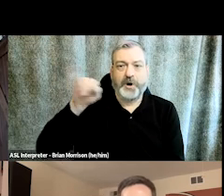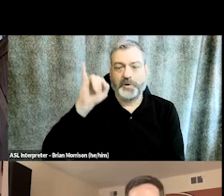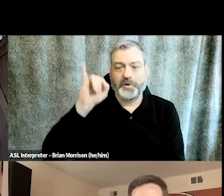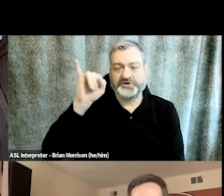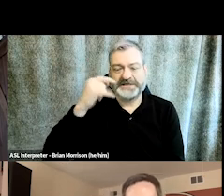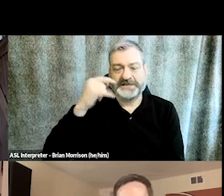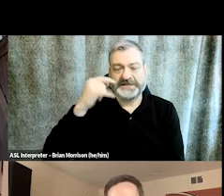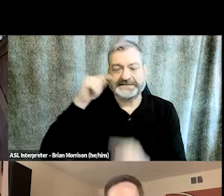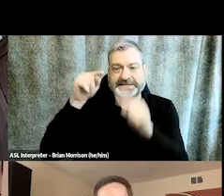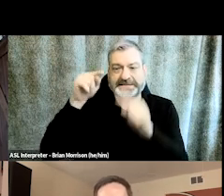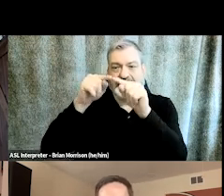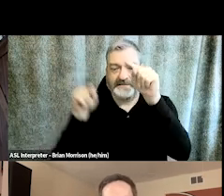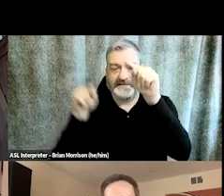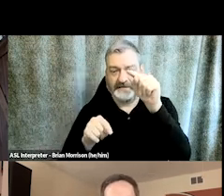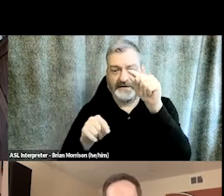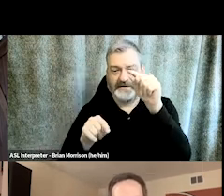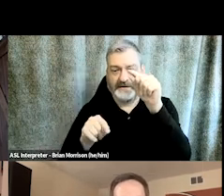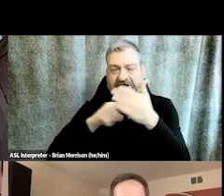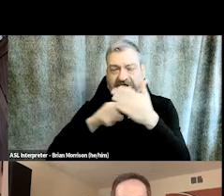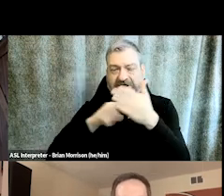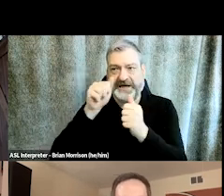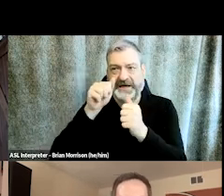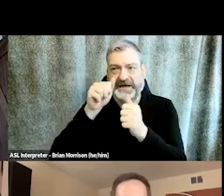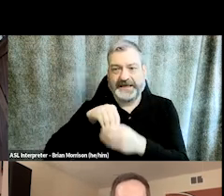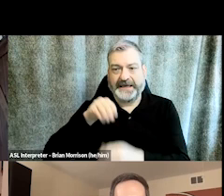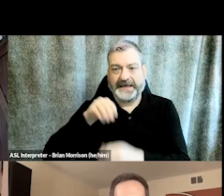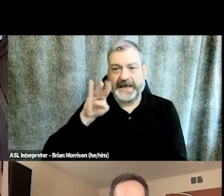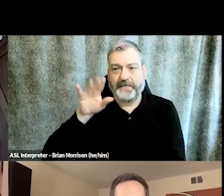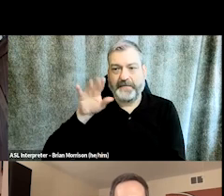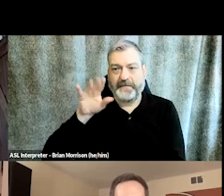the level of accessibility for people who put links in BIOS